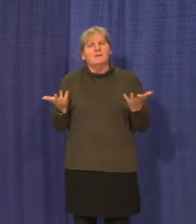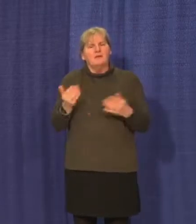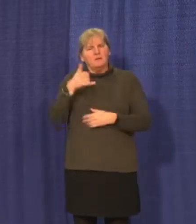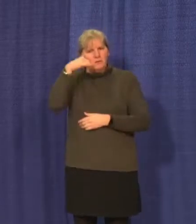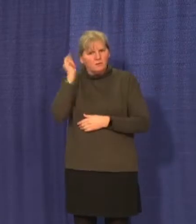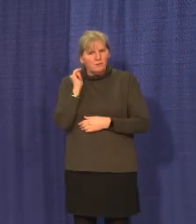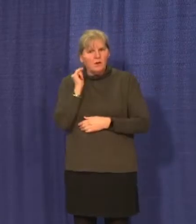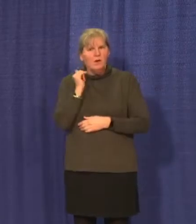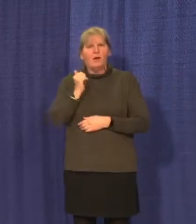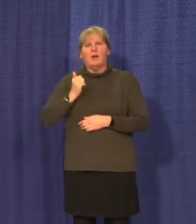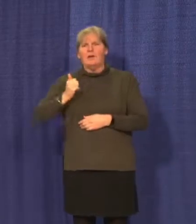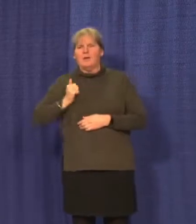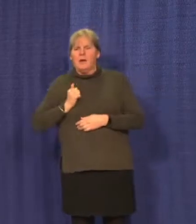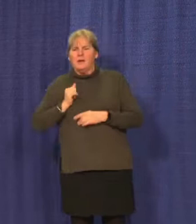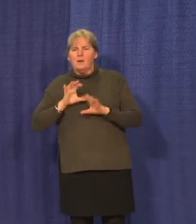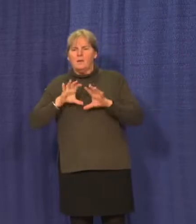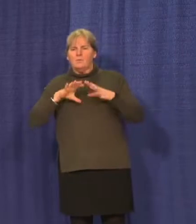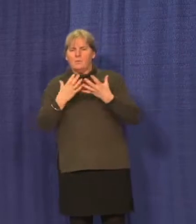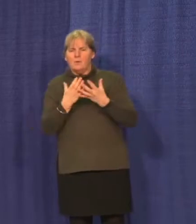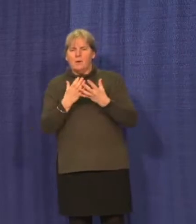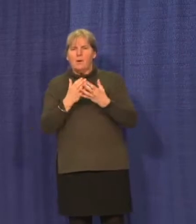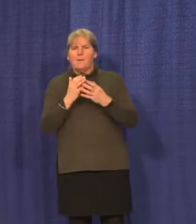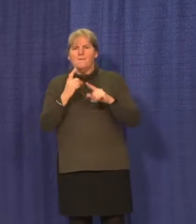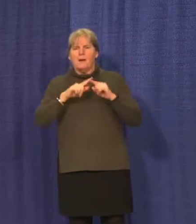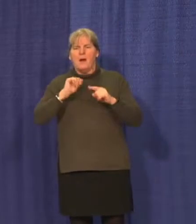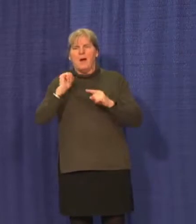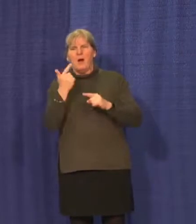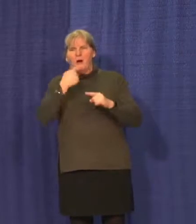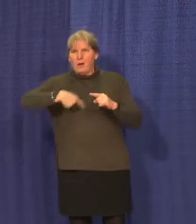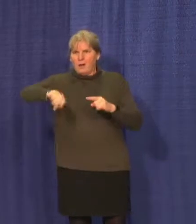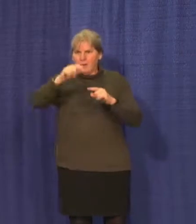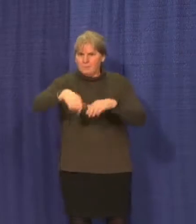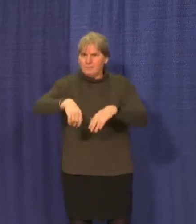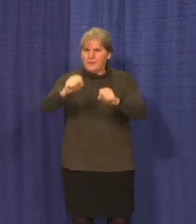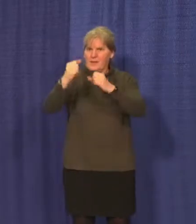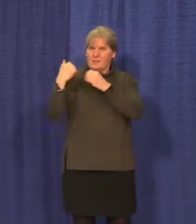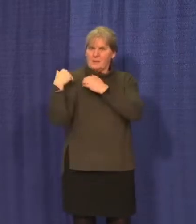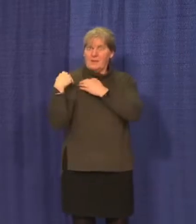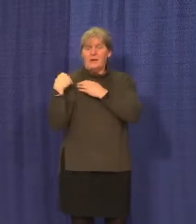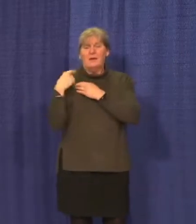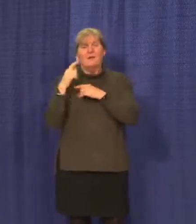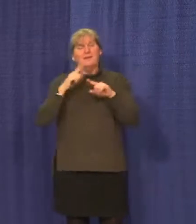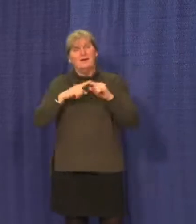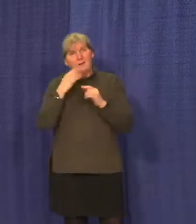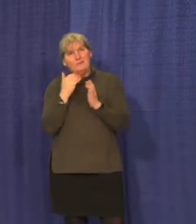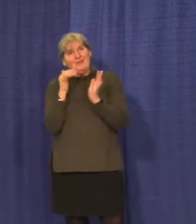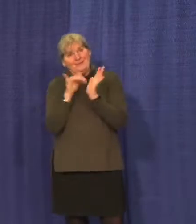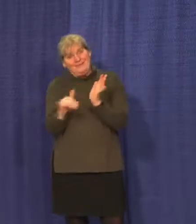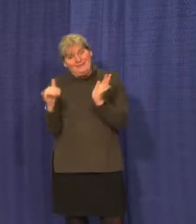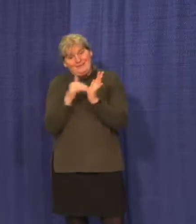Canada, and across the world. But we all need to do our part. I know I sound like a broken record, but get your shot when